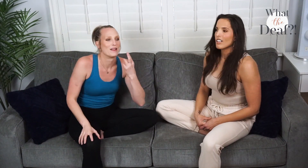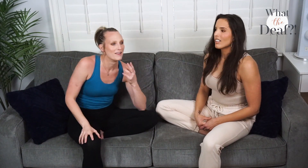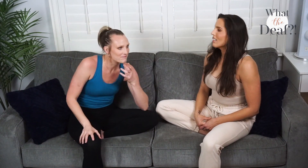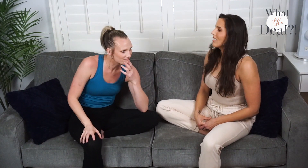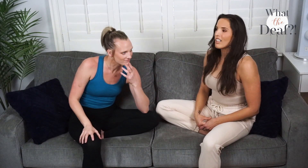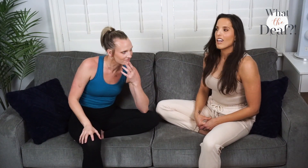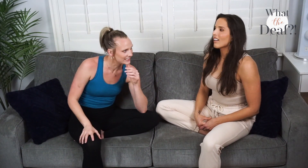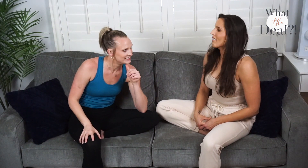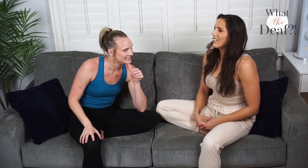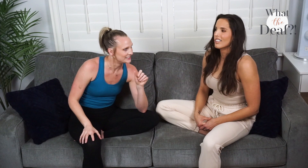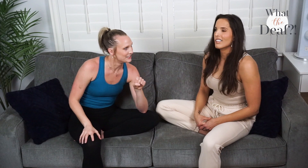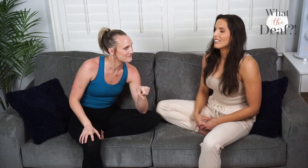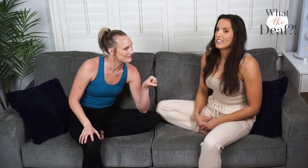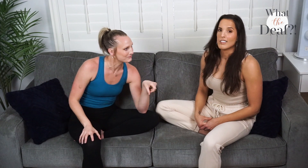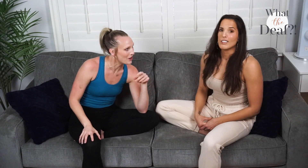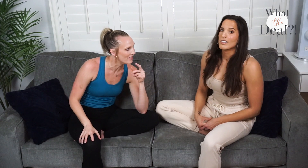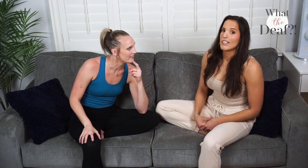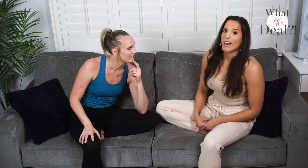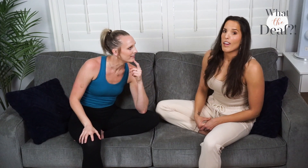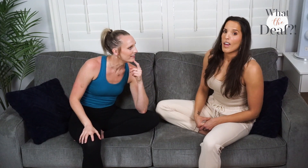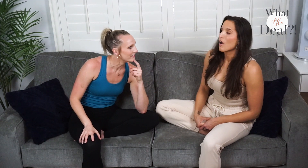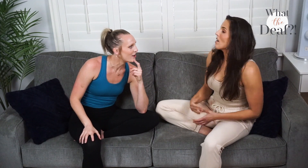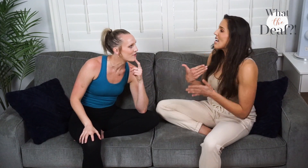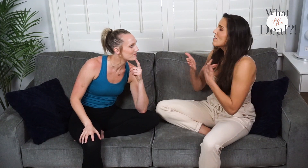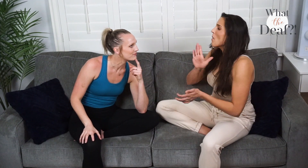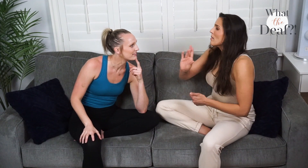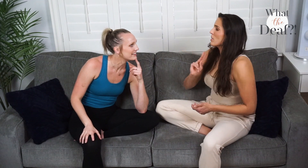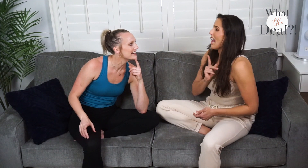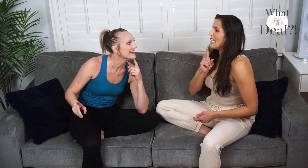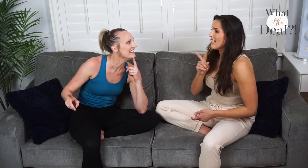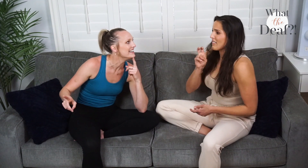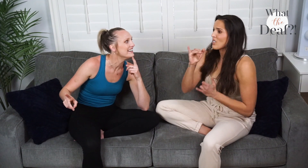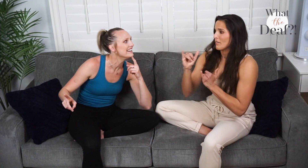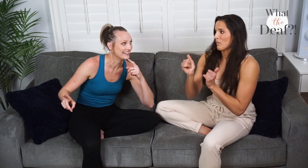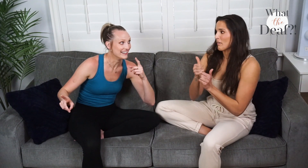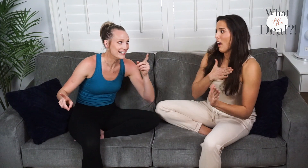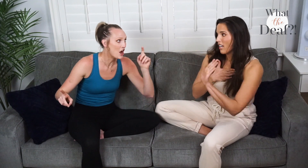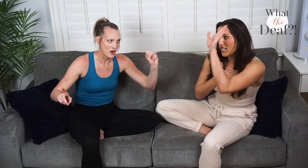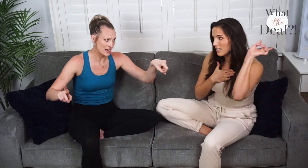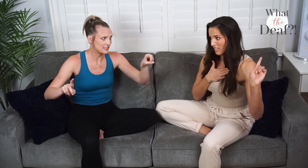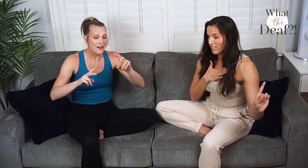and I realized that’s not possible. No, nope. Although his personality is very similar with mine.